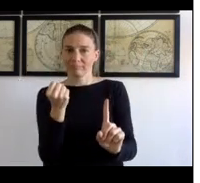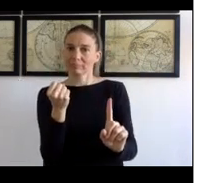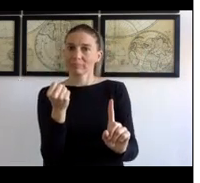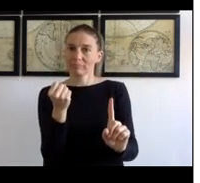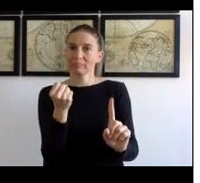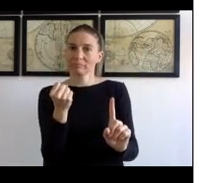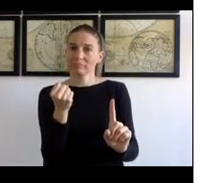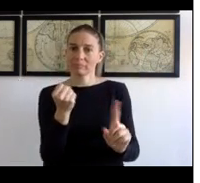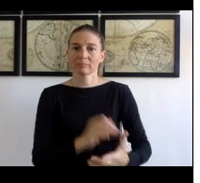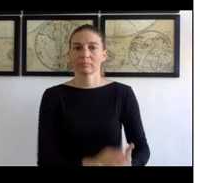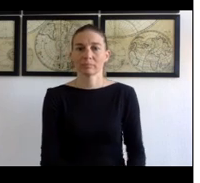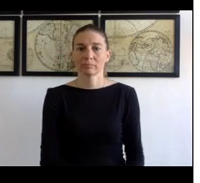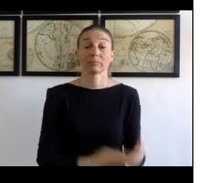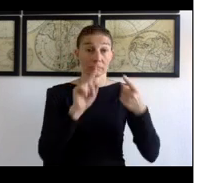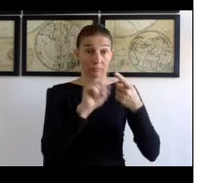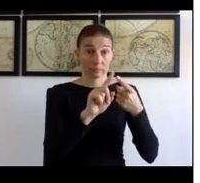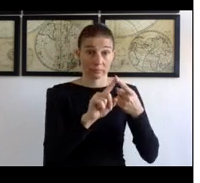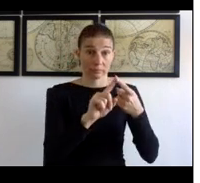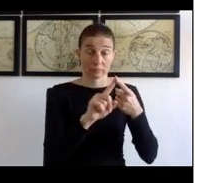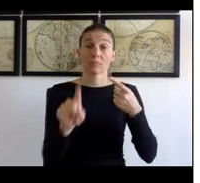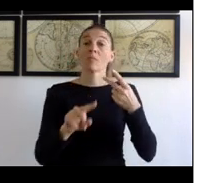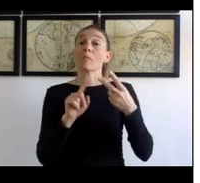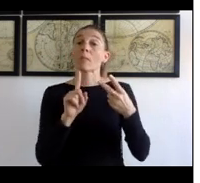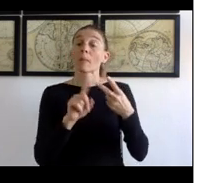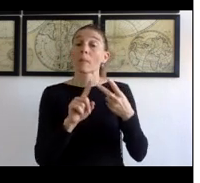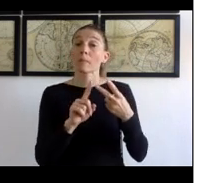Number two is that national level advocacy efforts